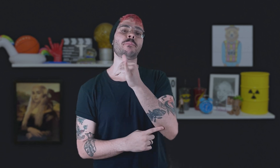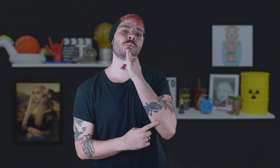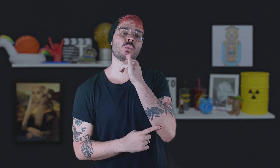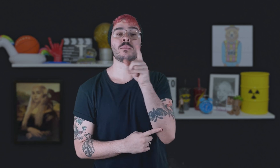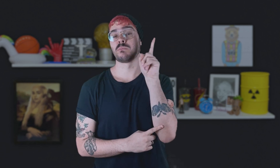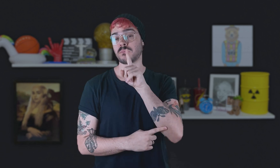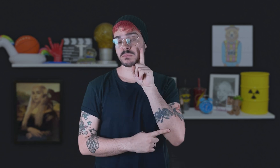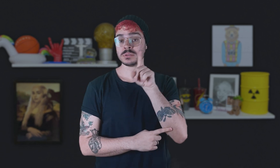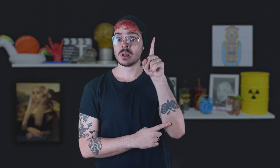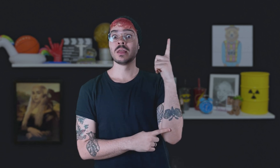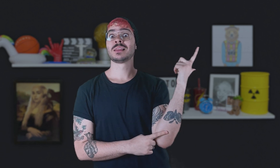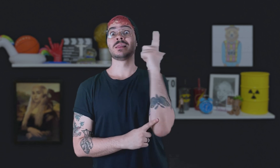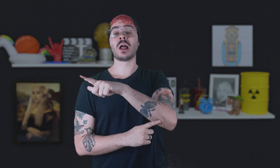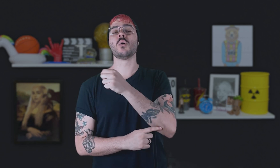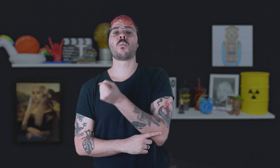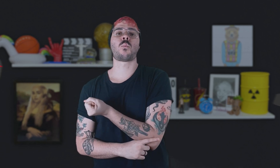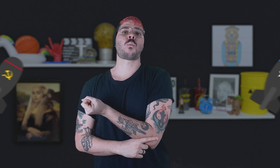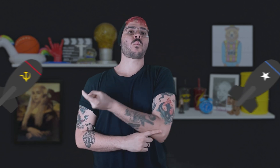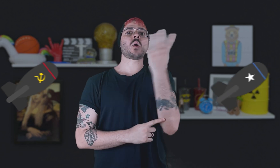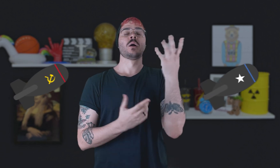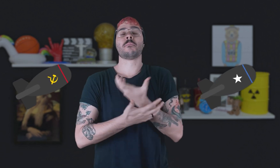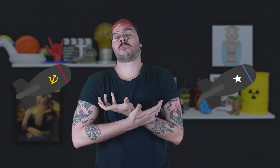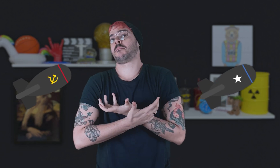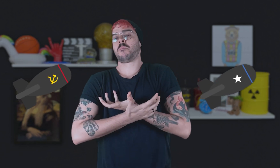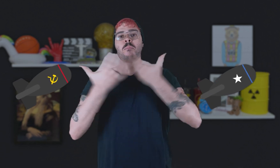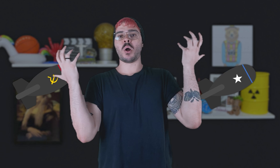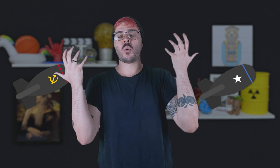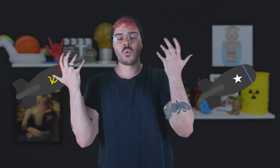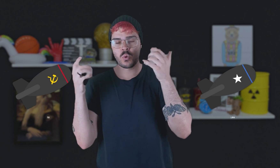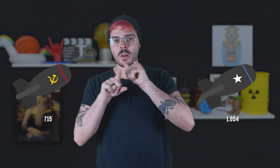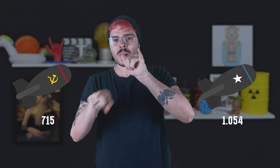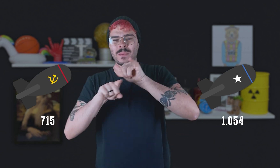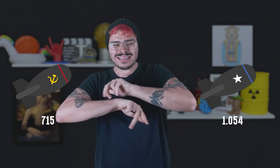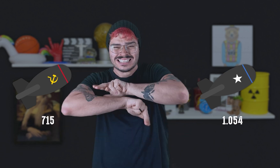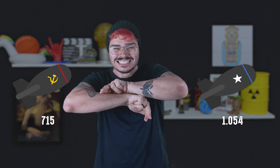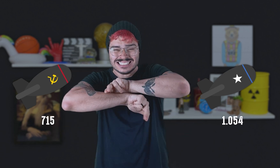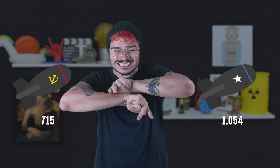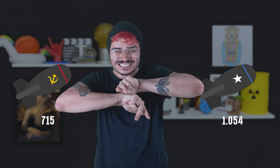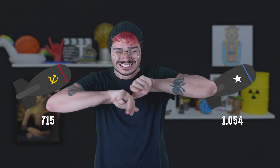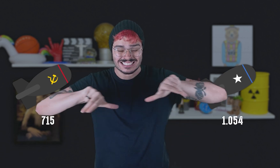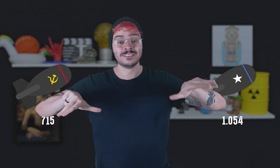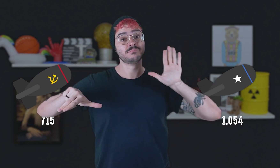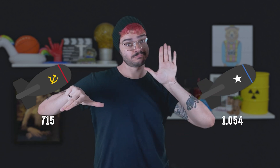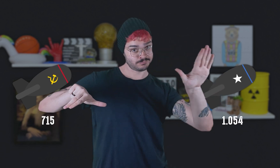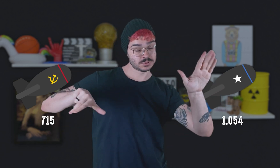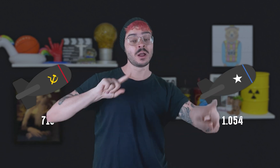For example, the USA won by quantity of nuclear weapons